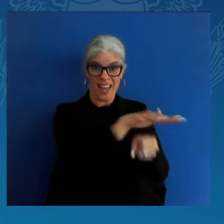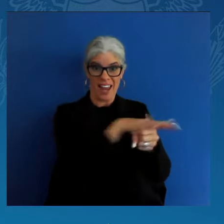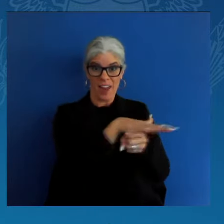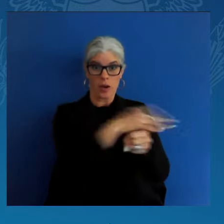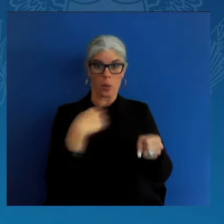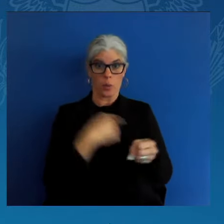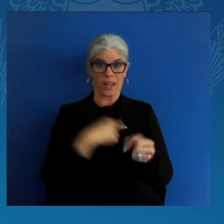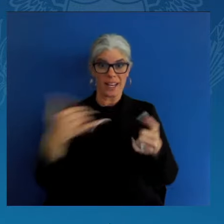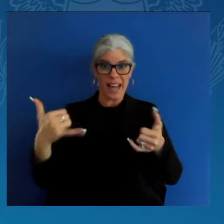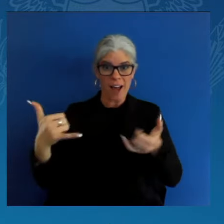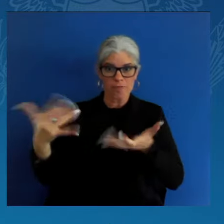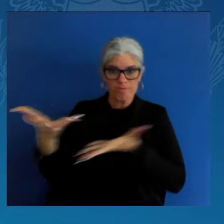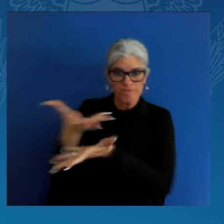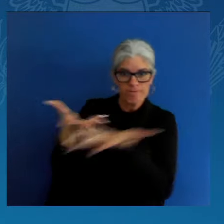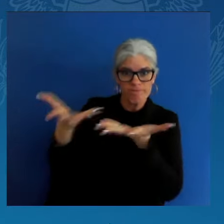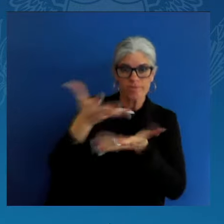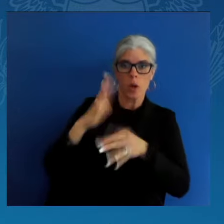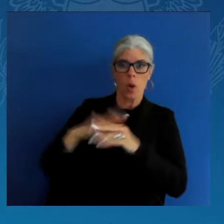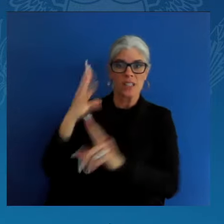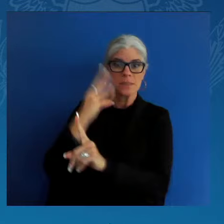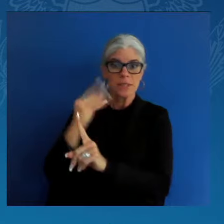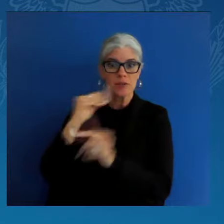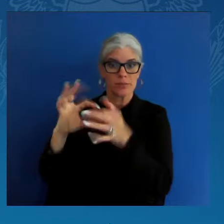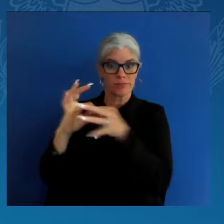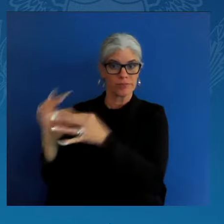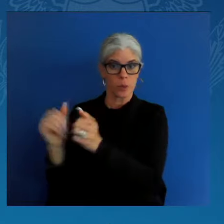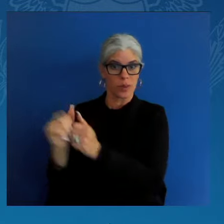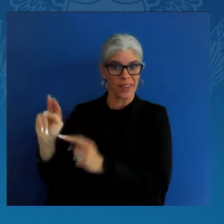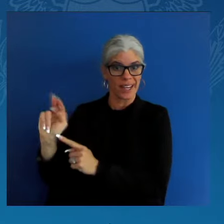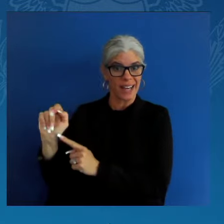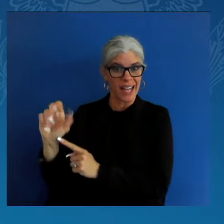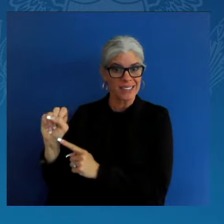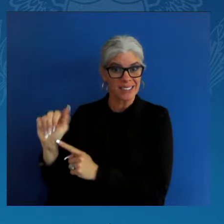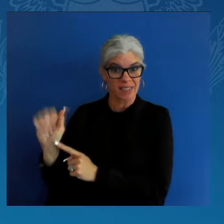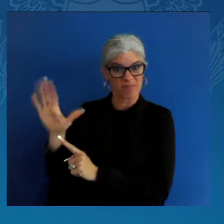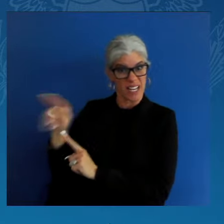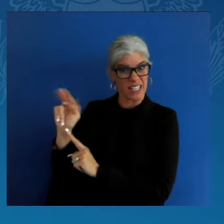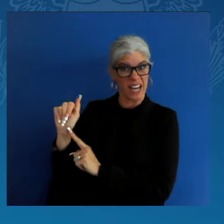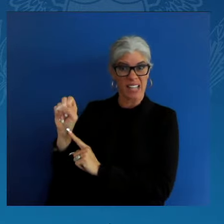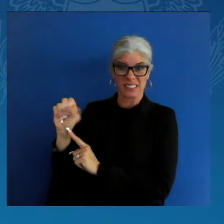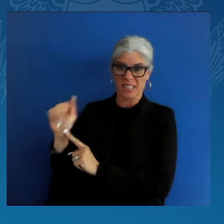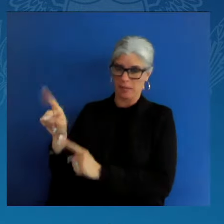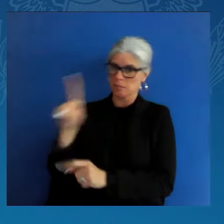that we've had with our over a dozen nations partnering on the International Space Station.